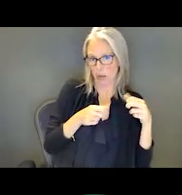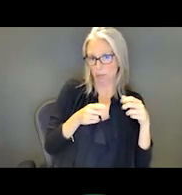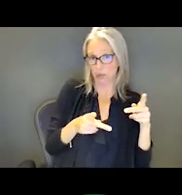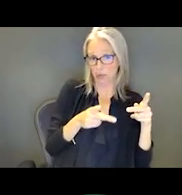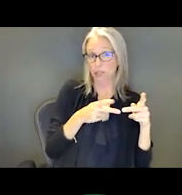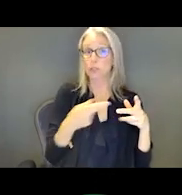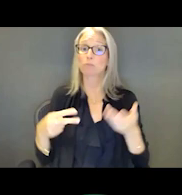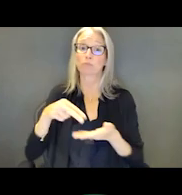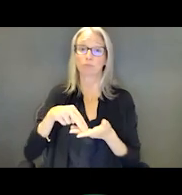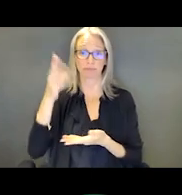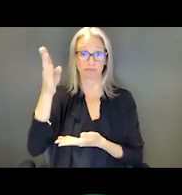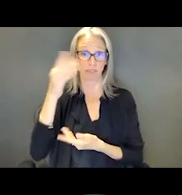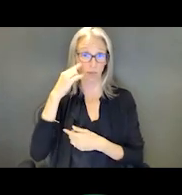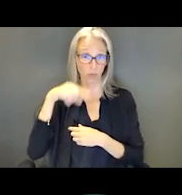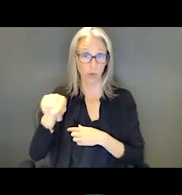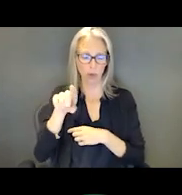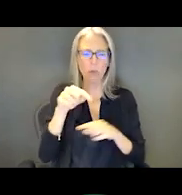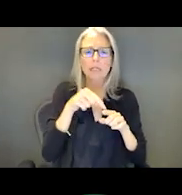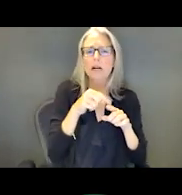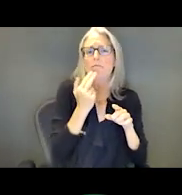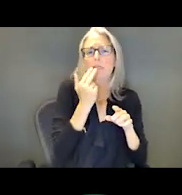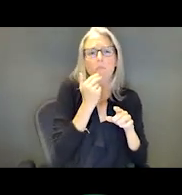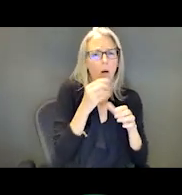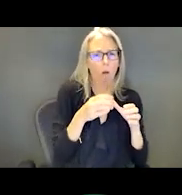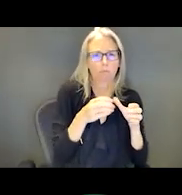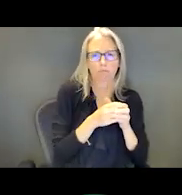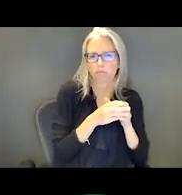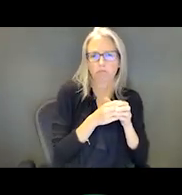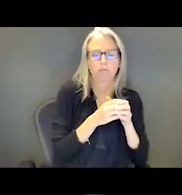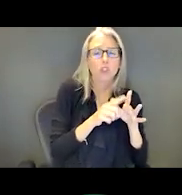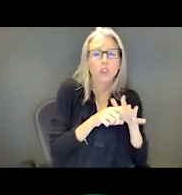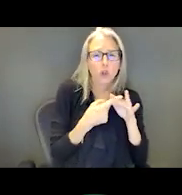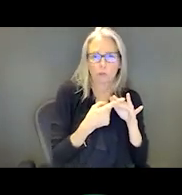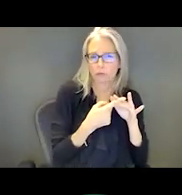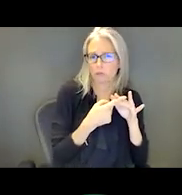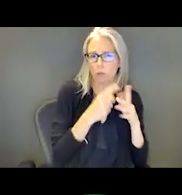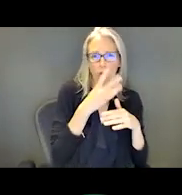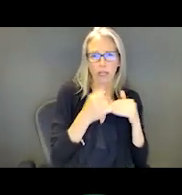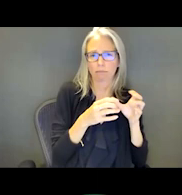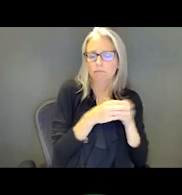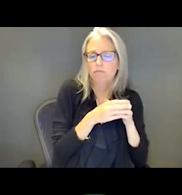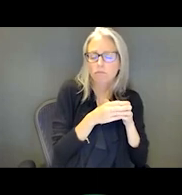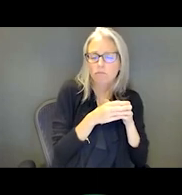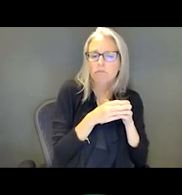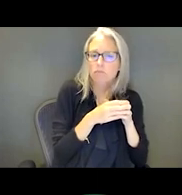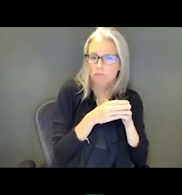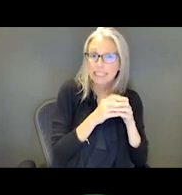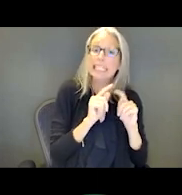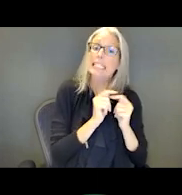and I think We'd love to create more information and maybe develop some type of information